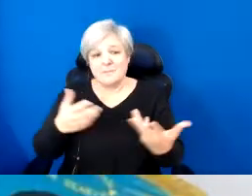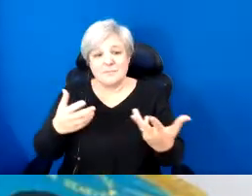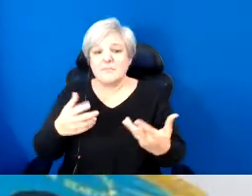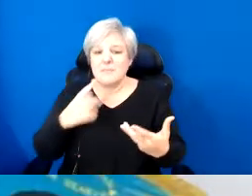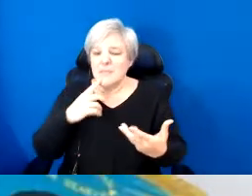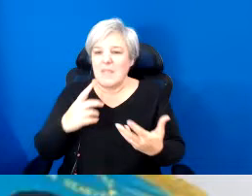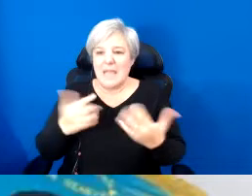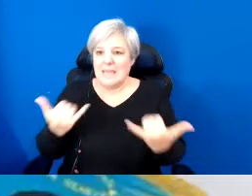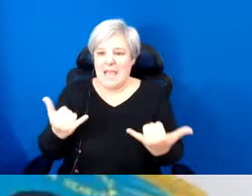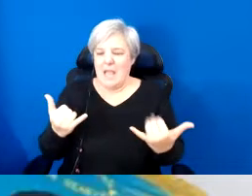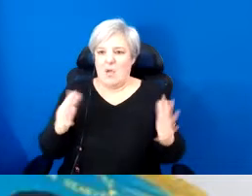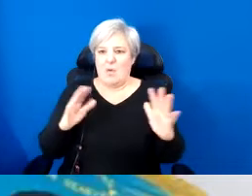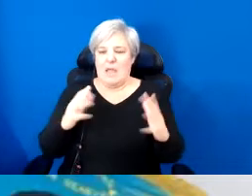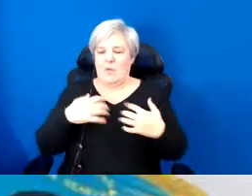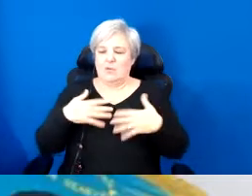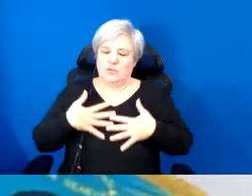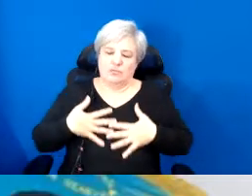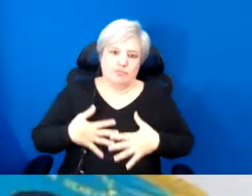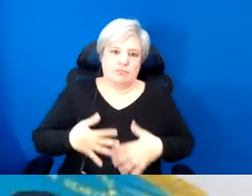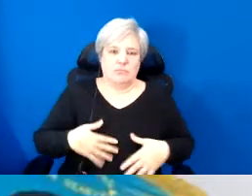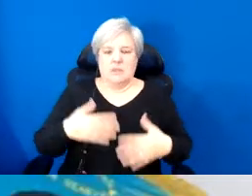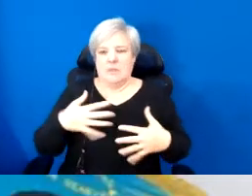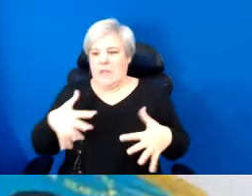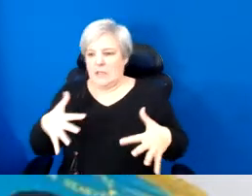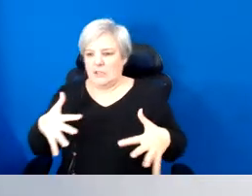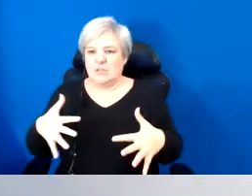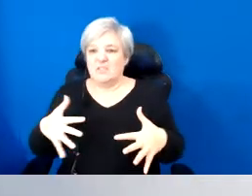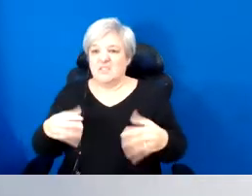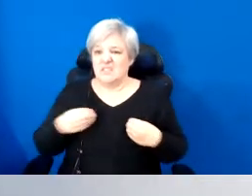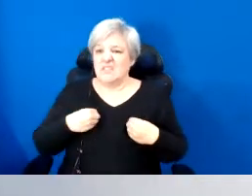and being highly depressed or anxious.